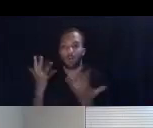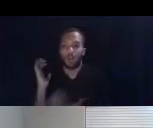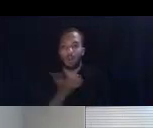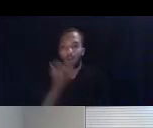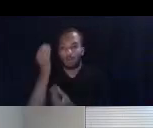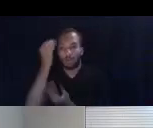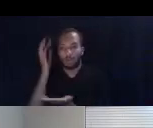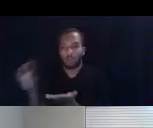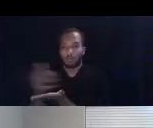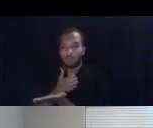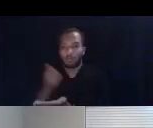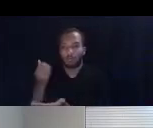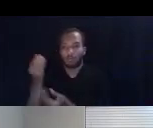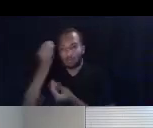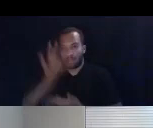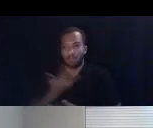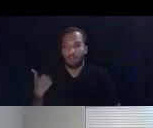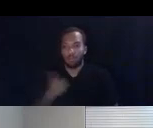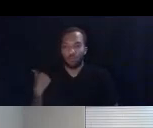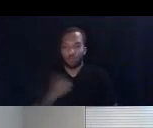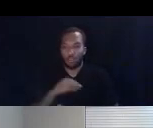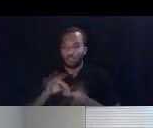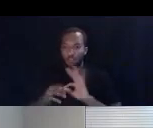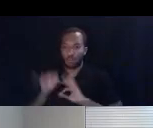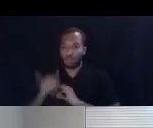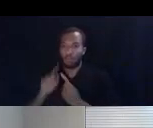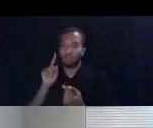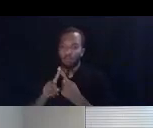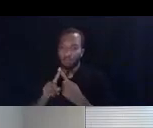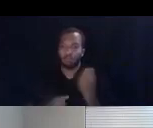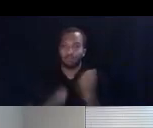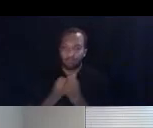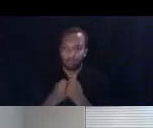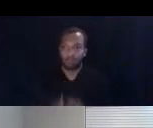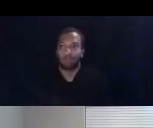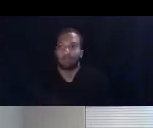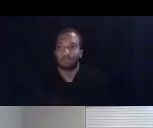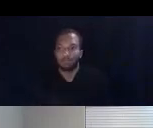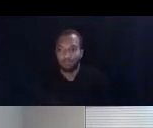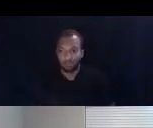we participate in a number of collaboratives, such as Health Share, such as the Washington County's access to care group,